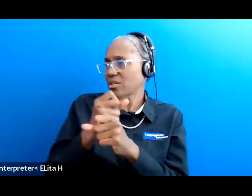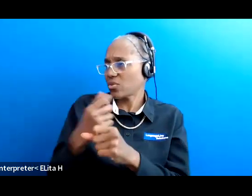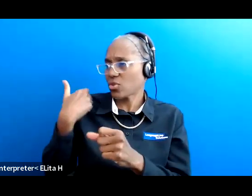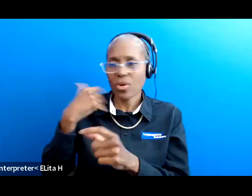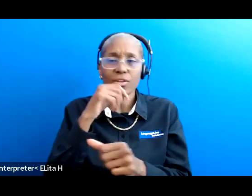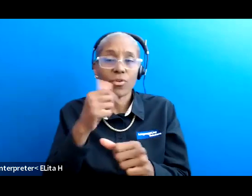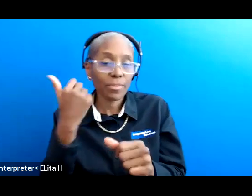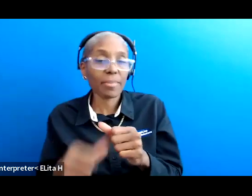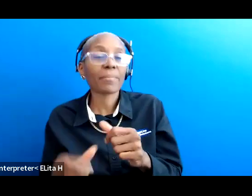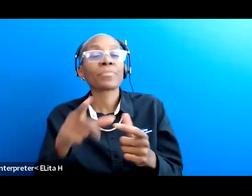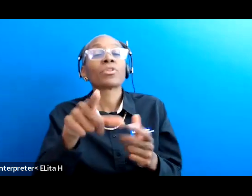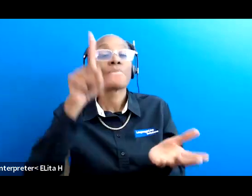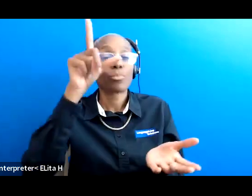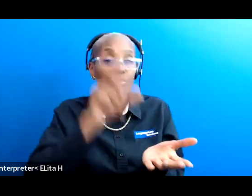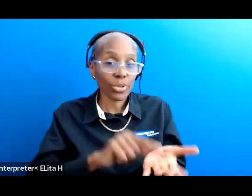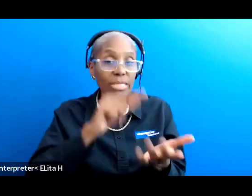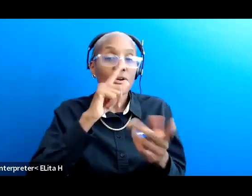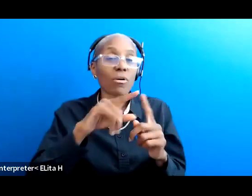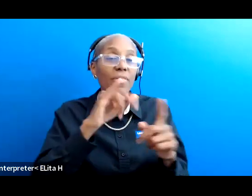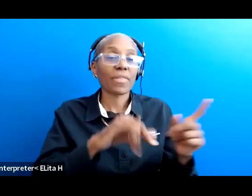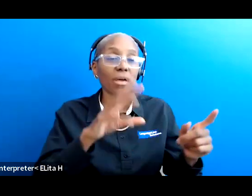So print off this wallet card because it is so critical.